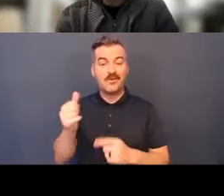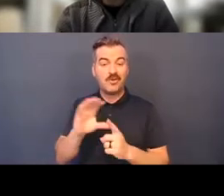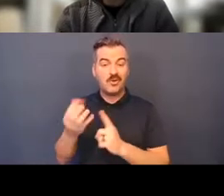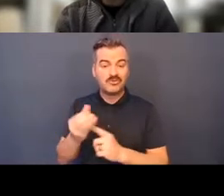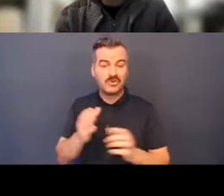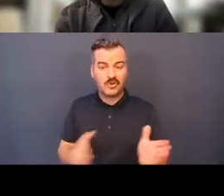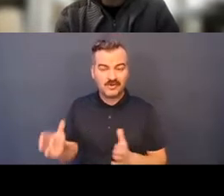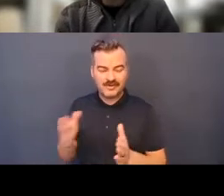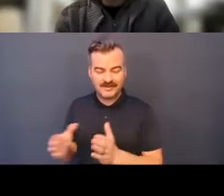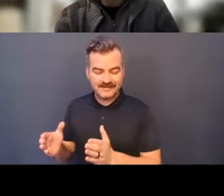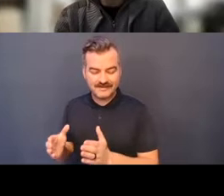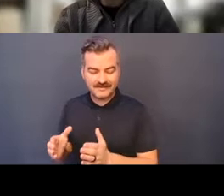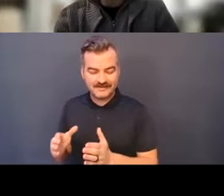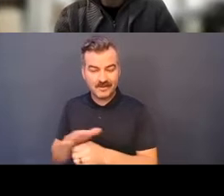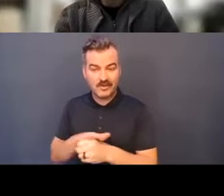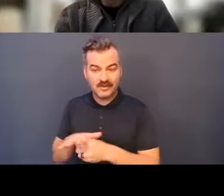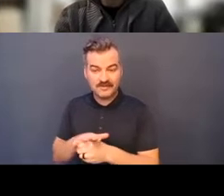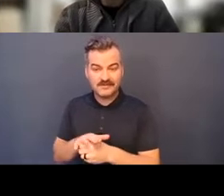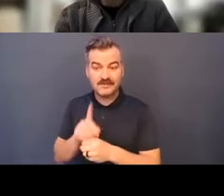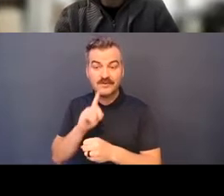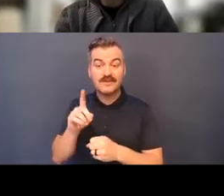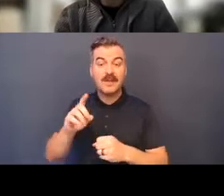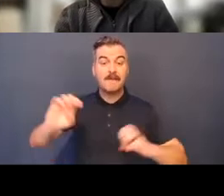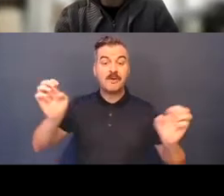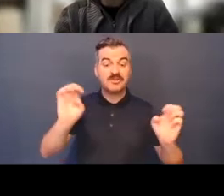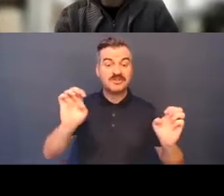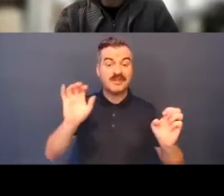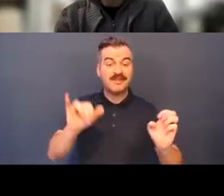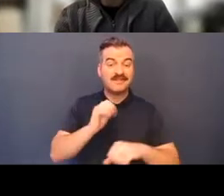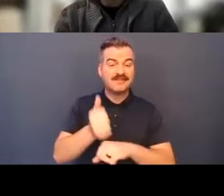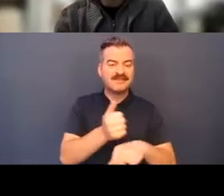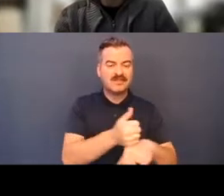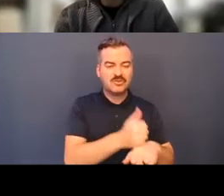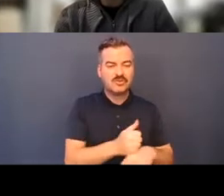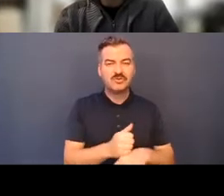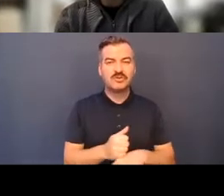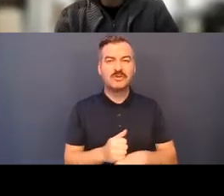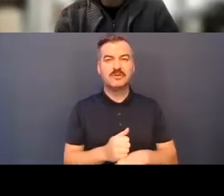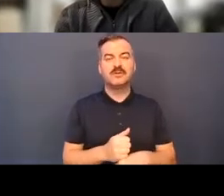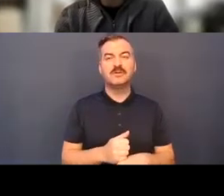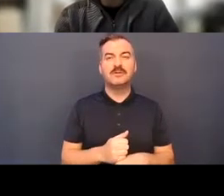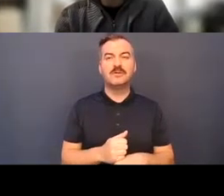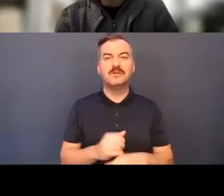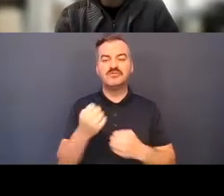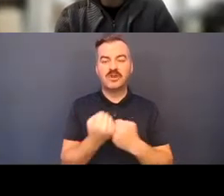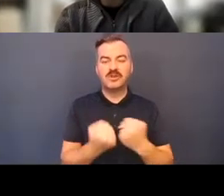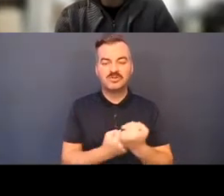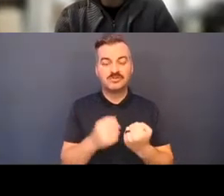locations, emergencies as institutional as an institutional structure are under only